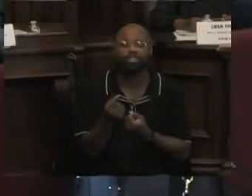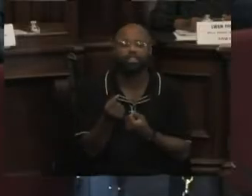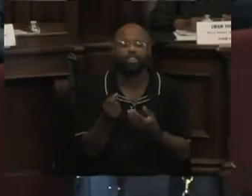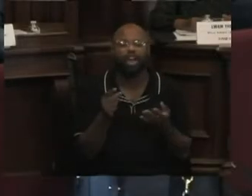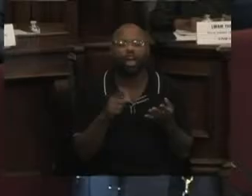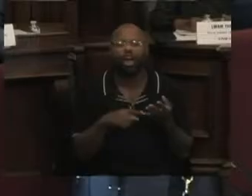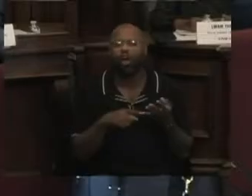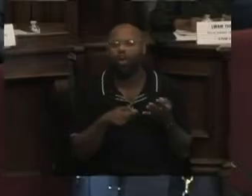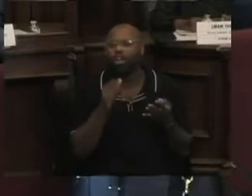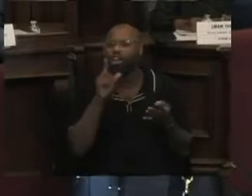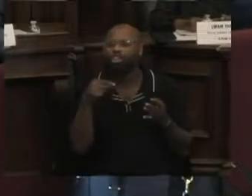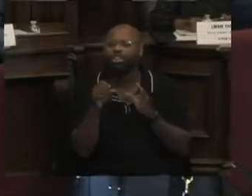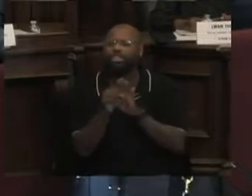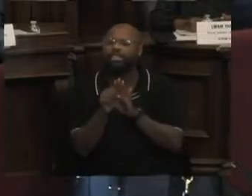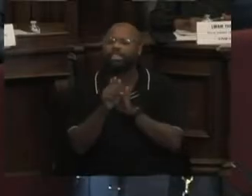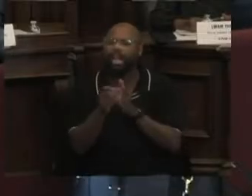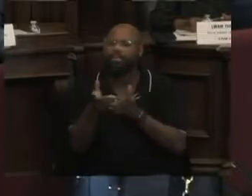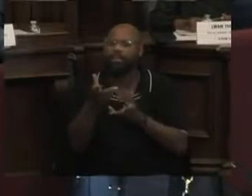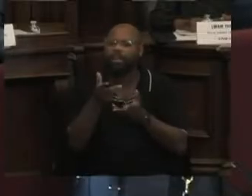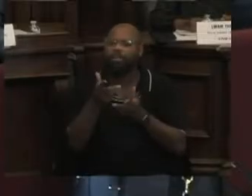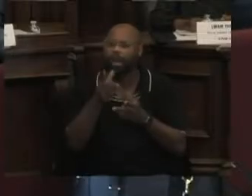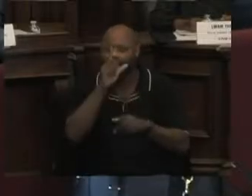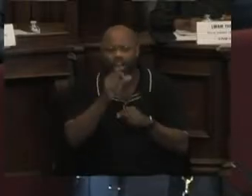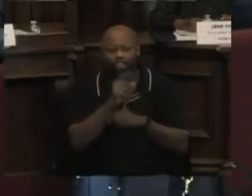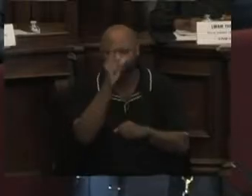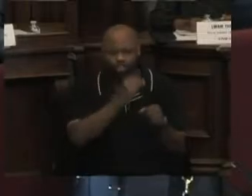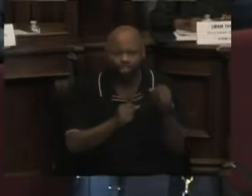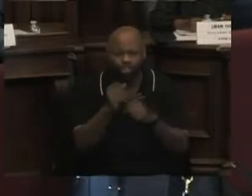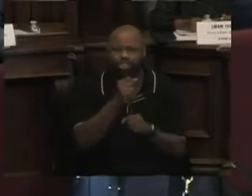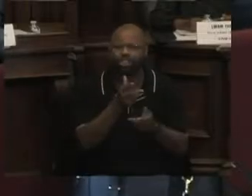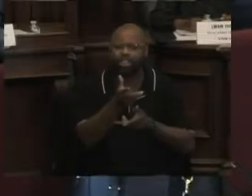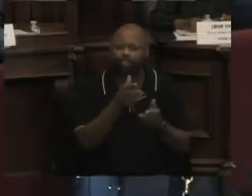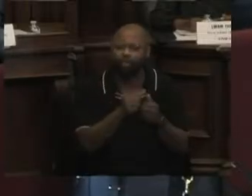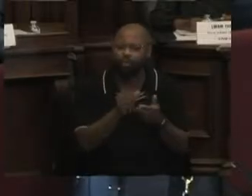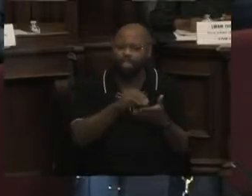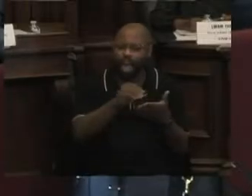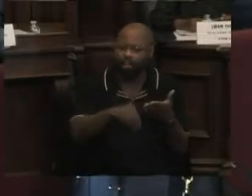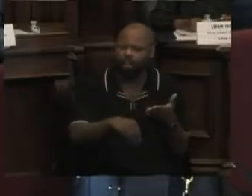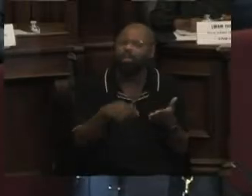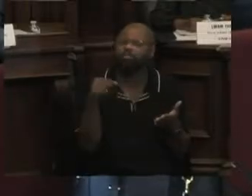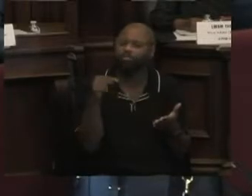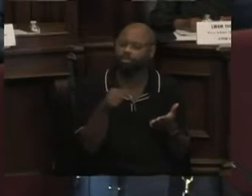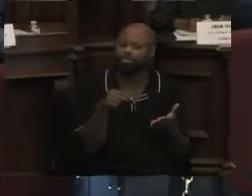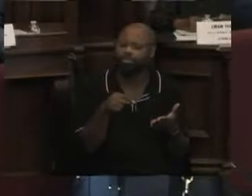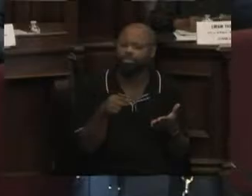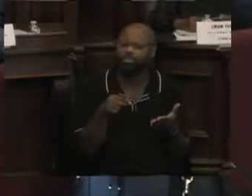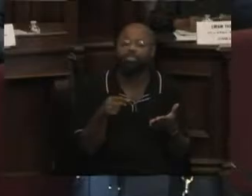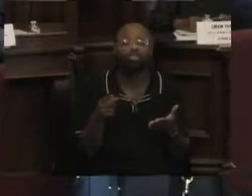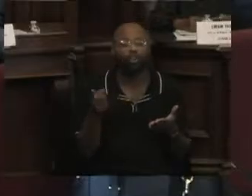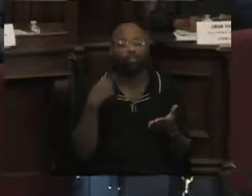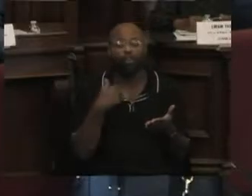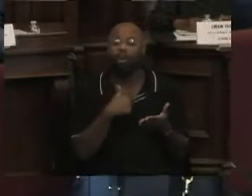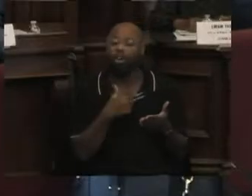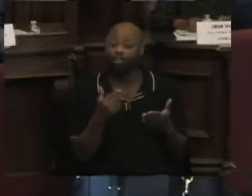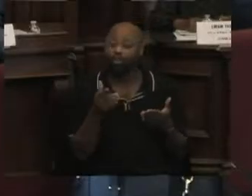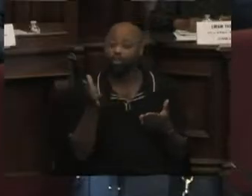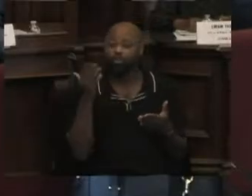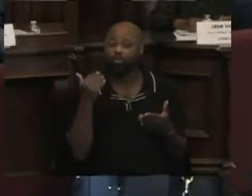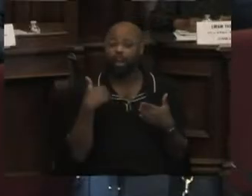reimagine community engagement and public trust. So moving from symbolic engagement to